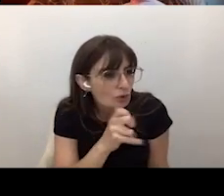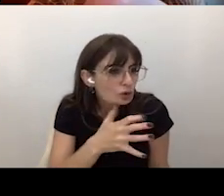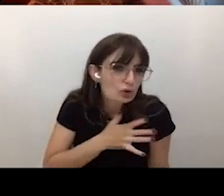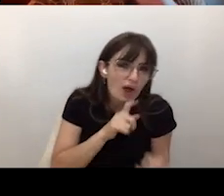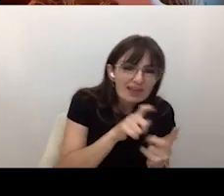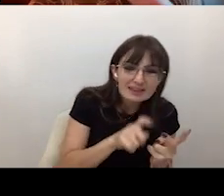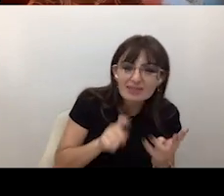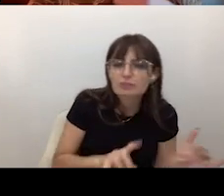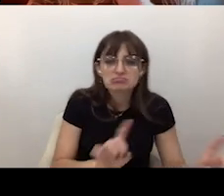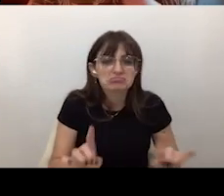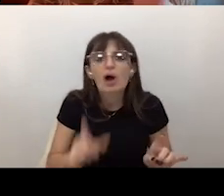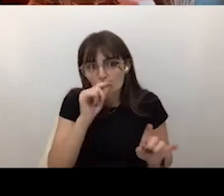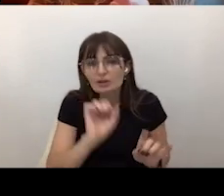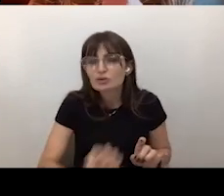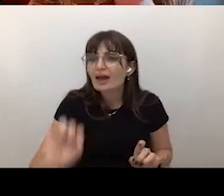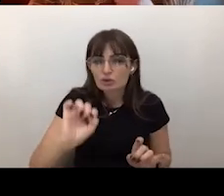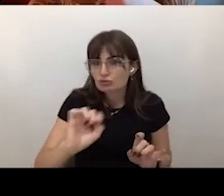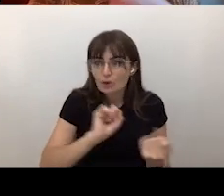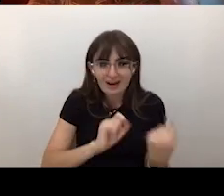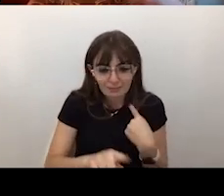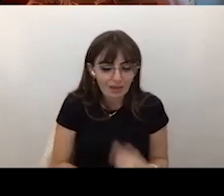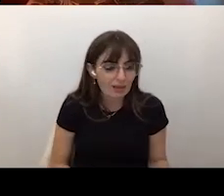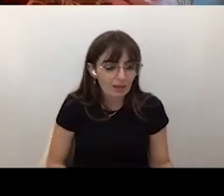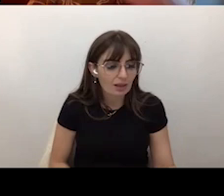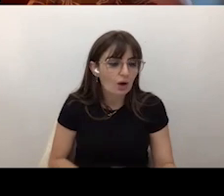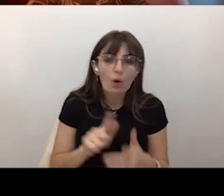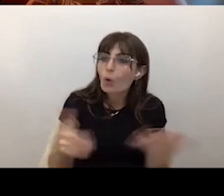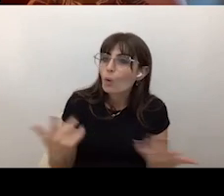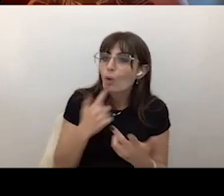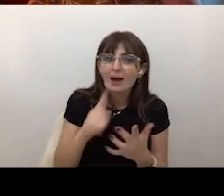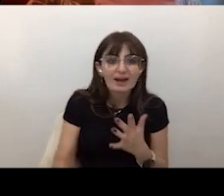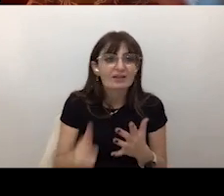this. You can do that in your email. If you have a lapsed supporter, we missed